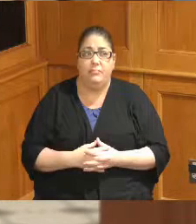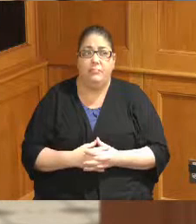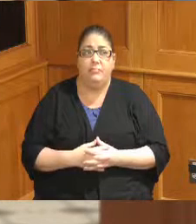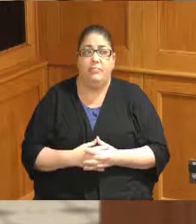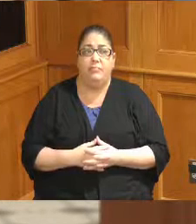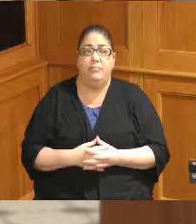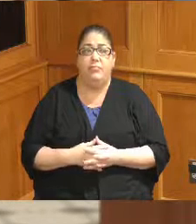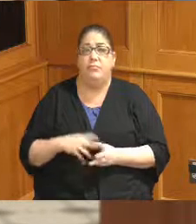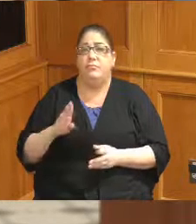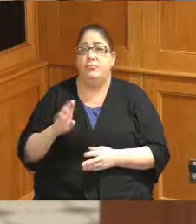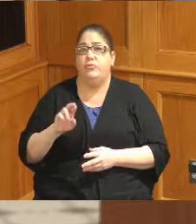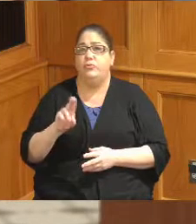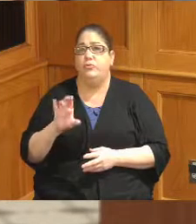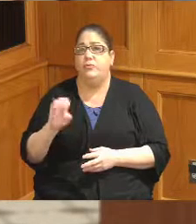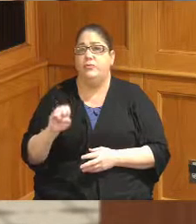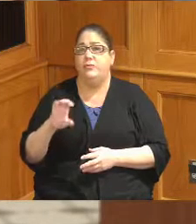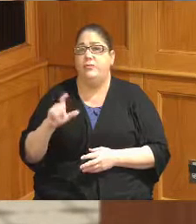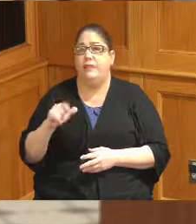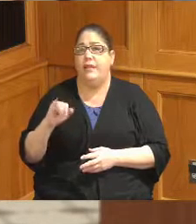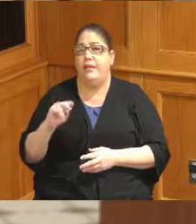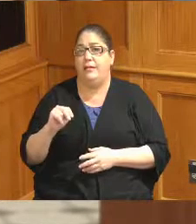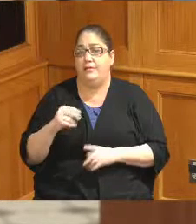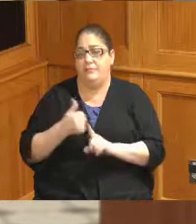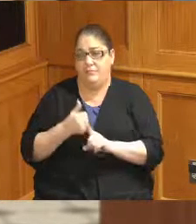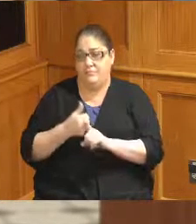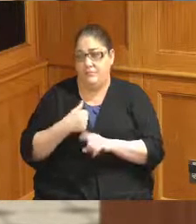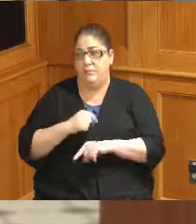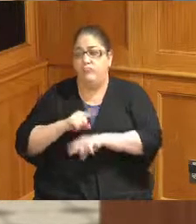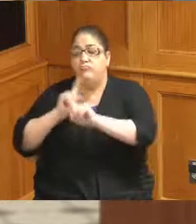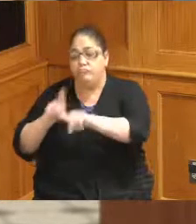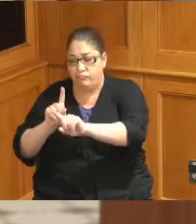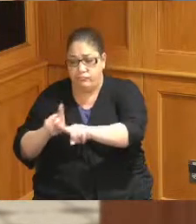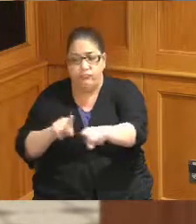went out and surveyed all the fire hydrants made sure that you know that those are ones